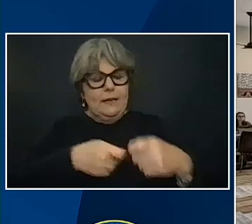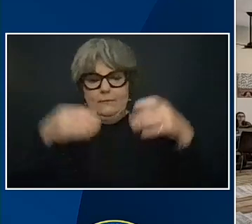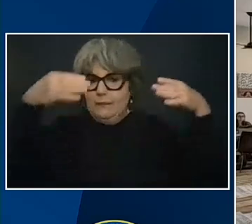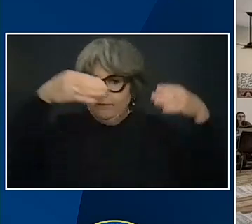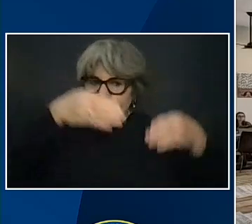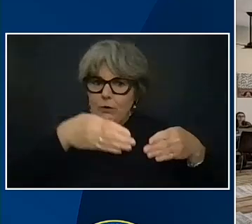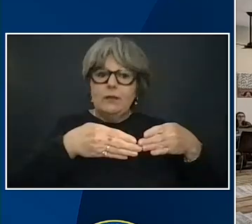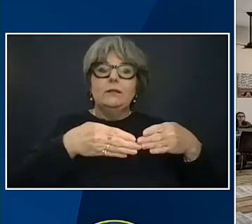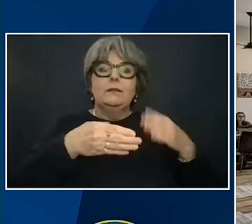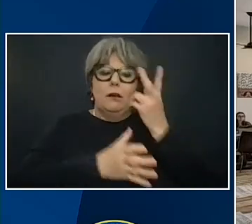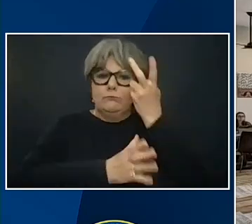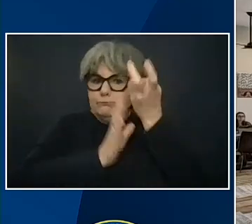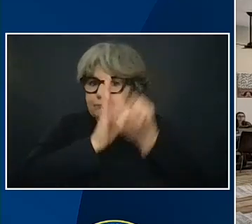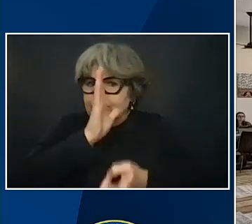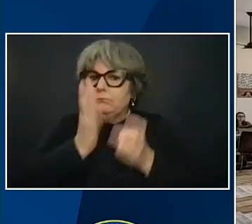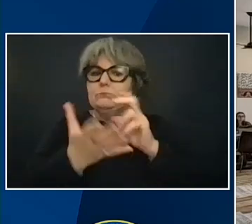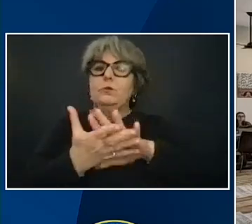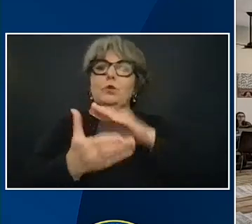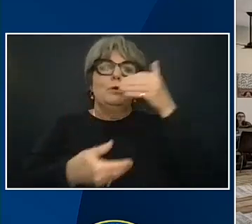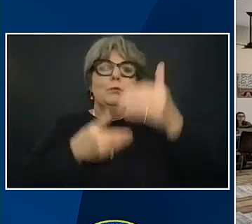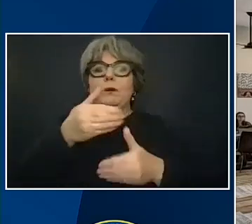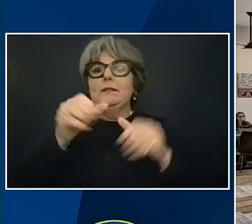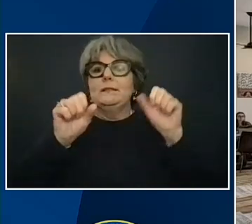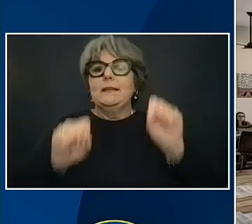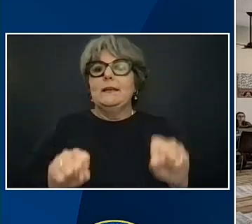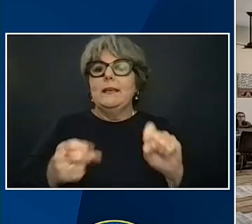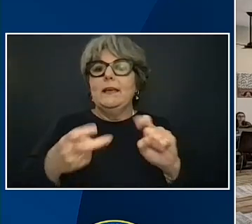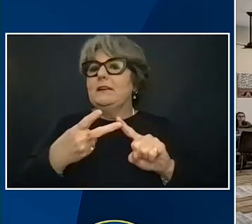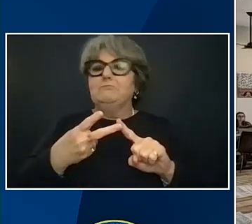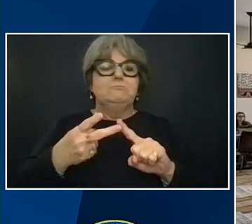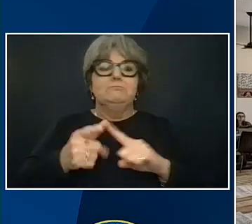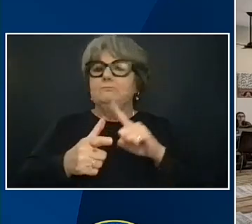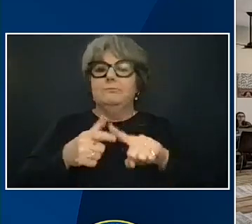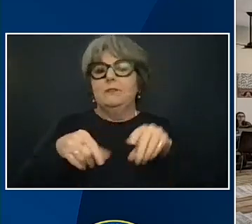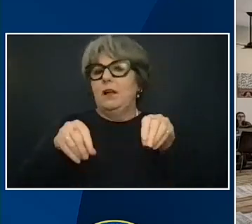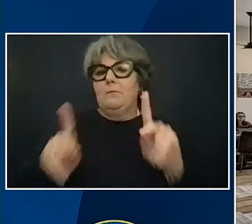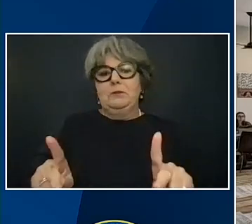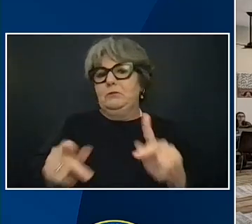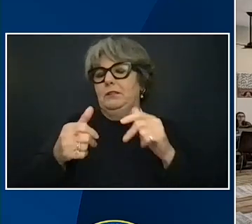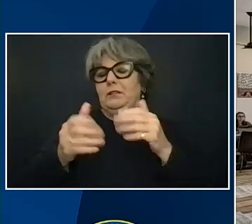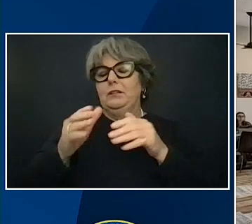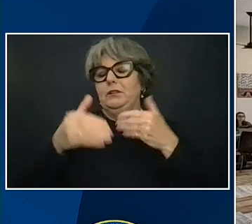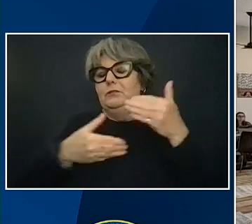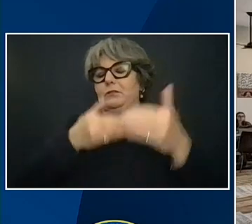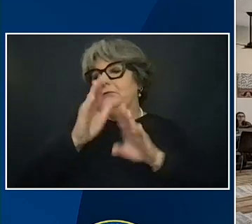themselves in the learning process, seizing every opportunity to thrive and succeed academically.